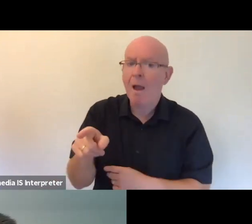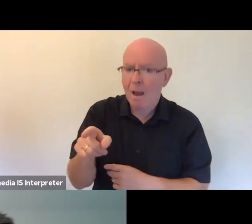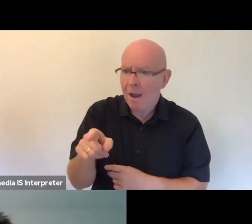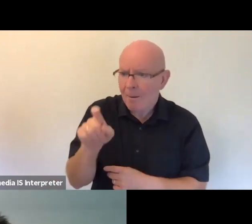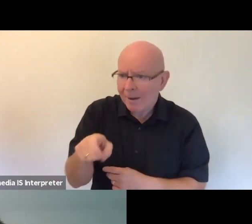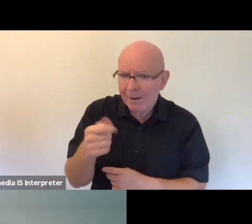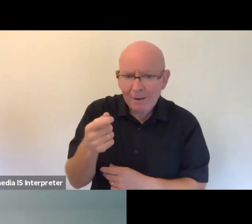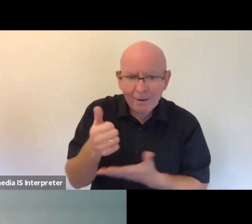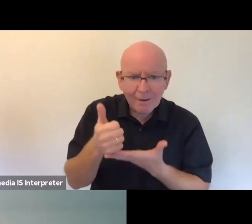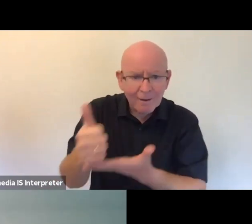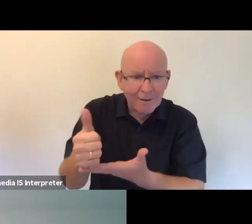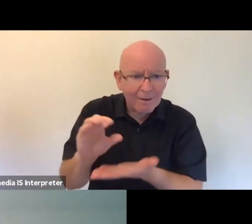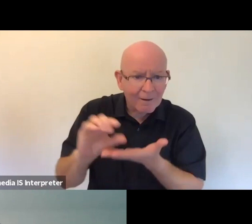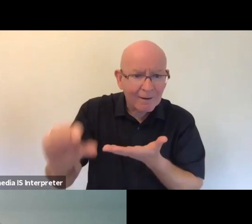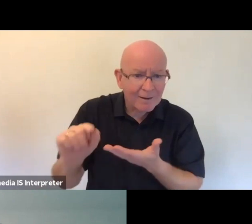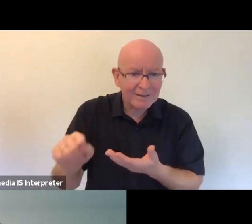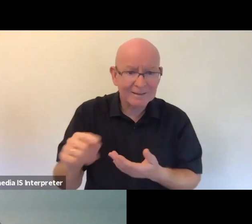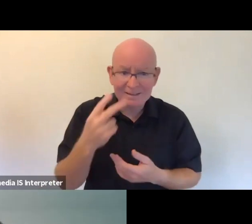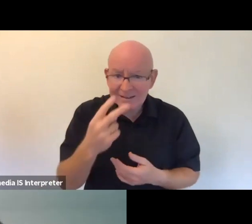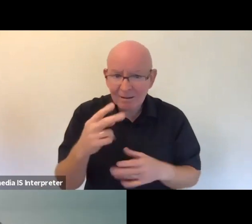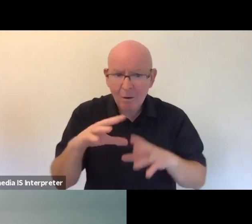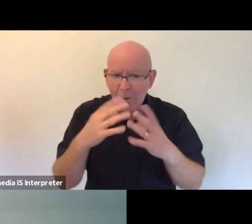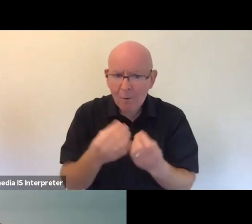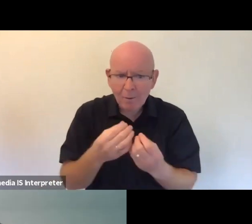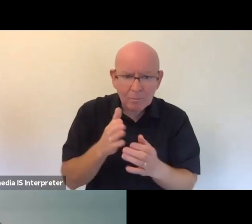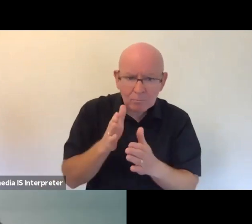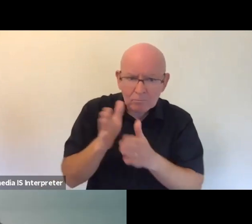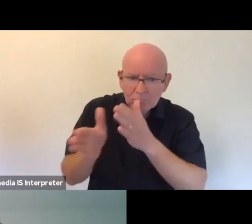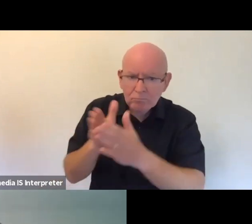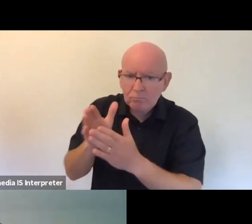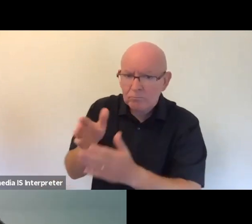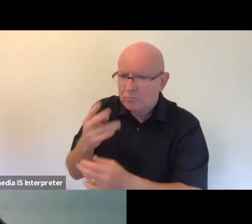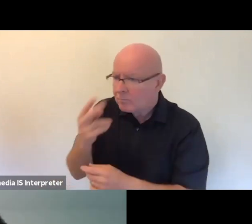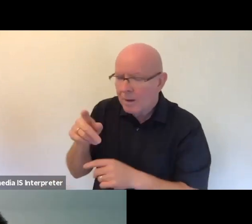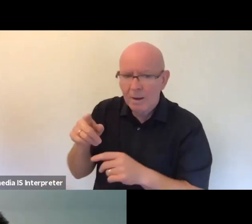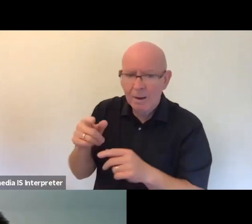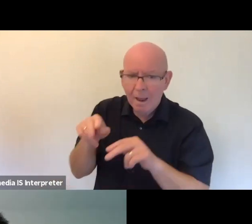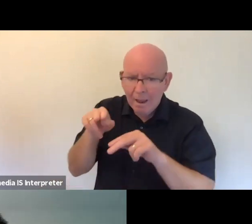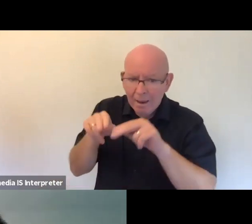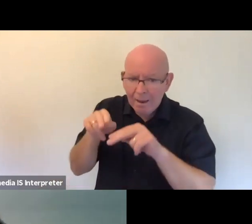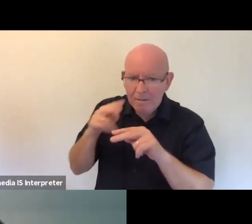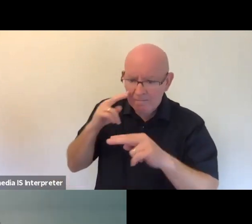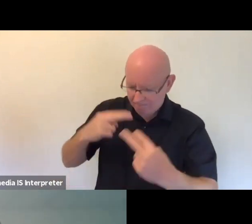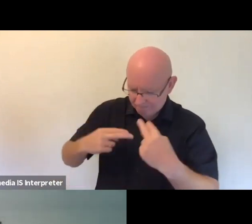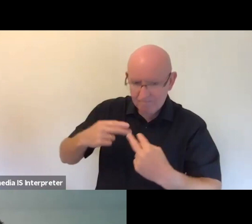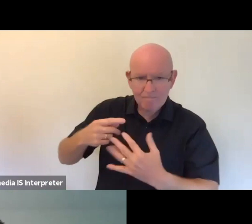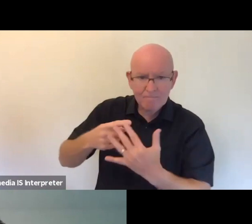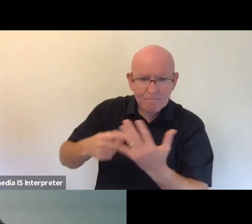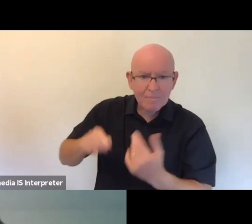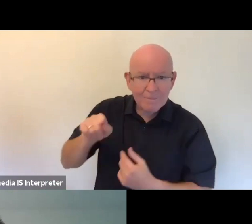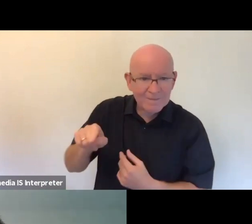in between different eligibility criteria and documentation. But, actually there is a proactive effort from the administration